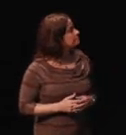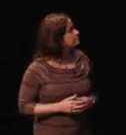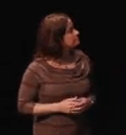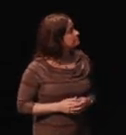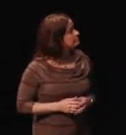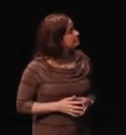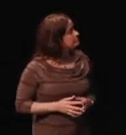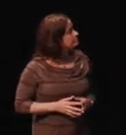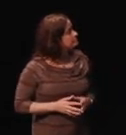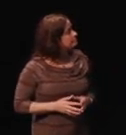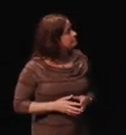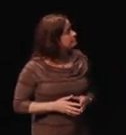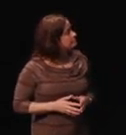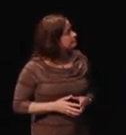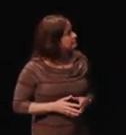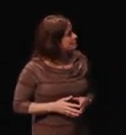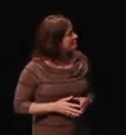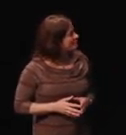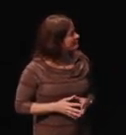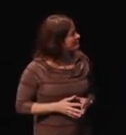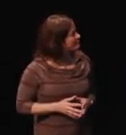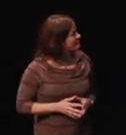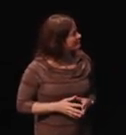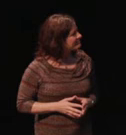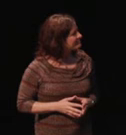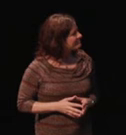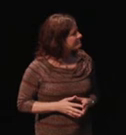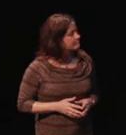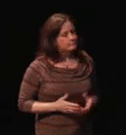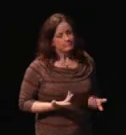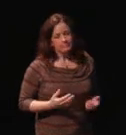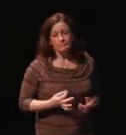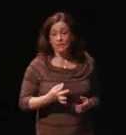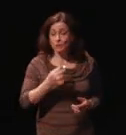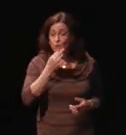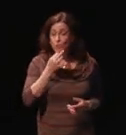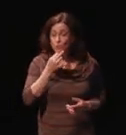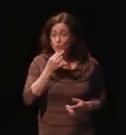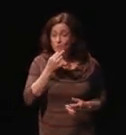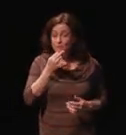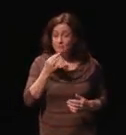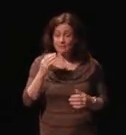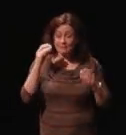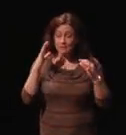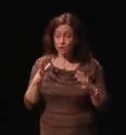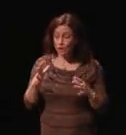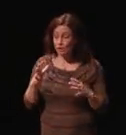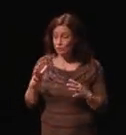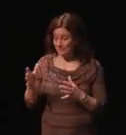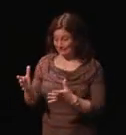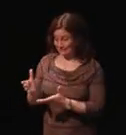and pretty much as soon as teachers could get computers into school, they were visionaries who saw that they were useful,